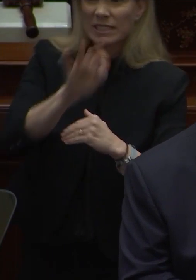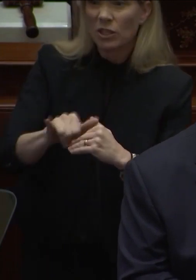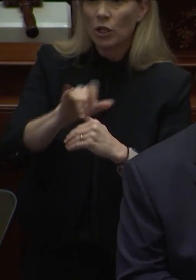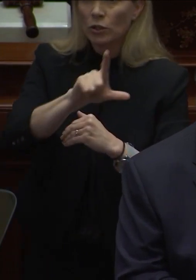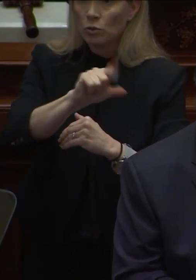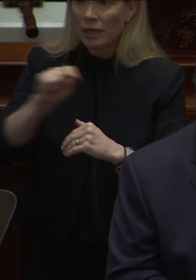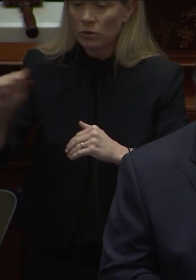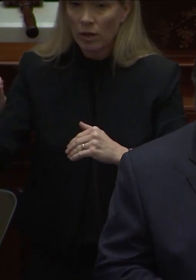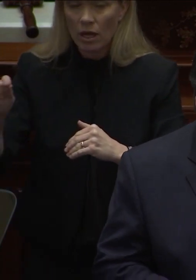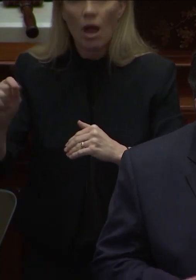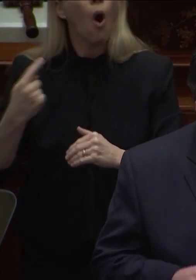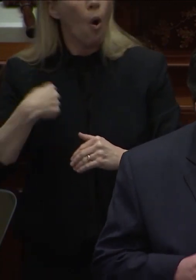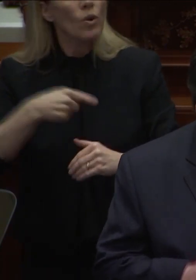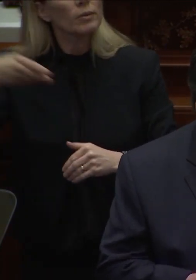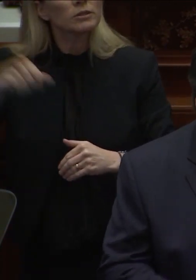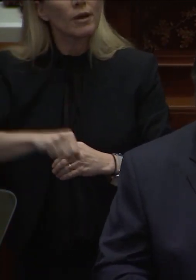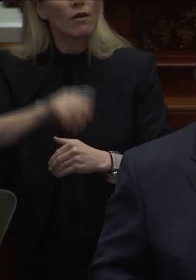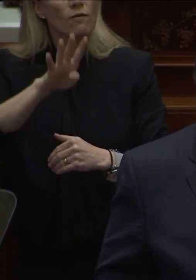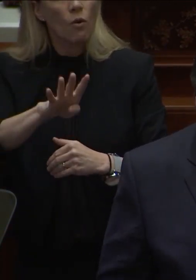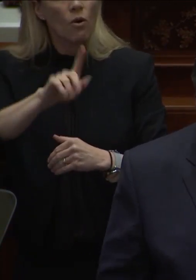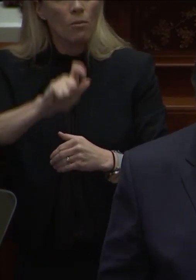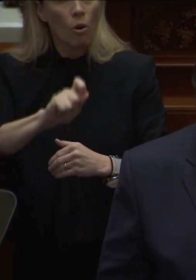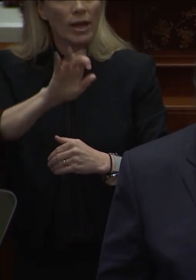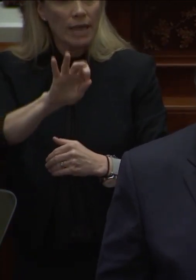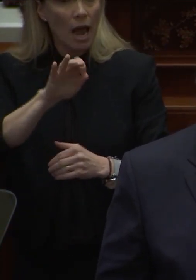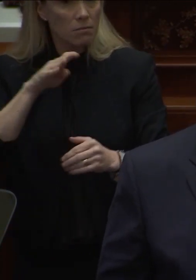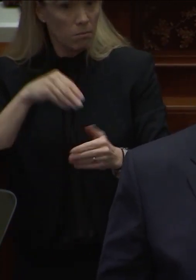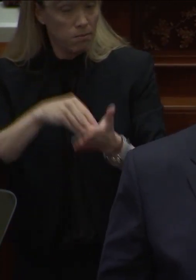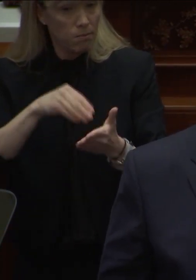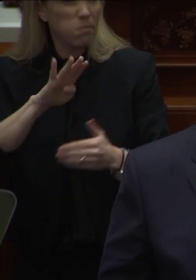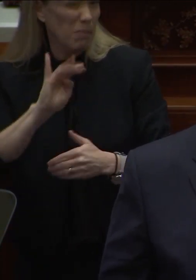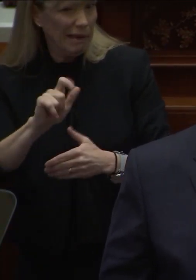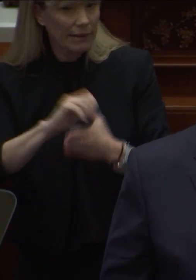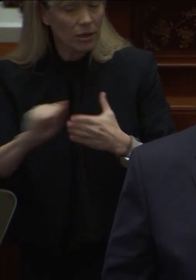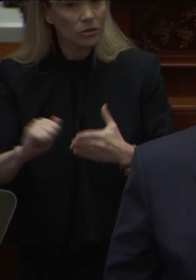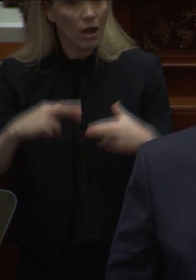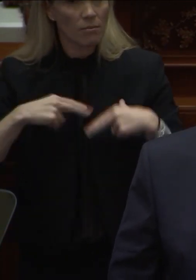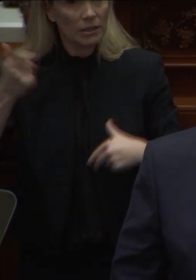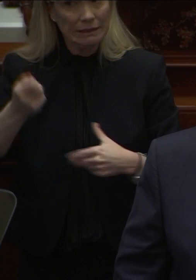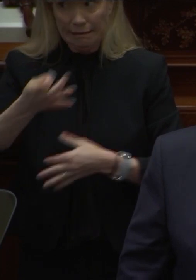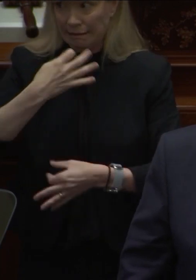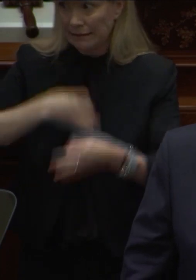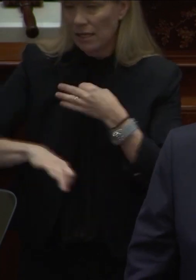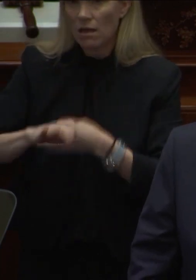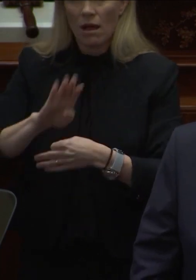ARCHITECTS PREDICTED THAT IN FISCAL YEAR 2020 WE WOULD SPEND